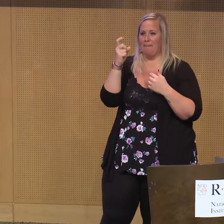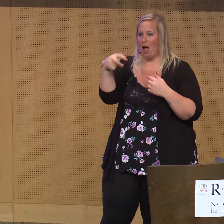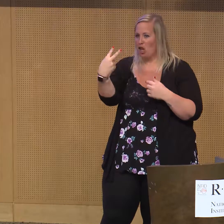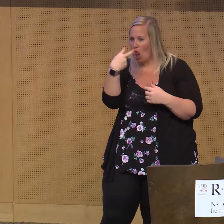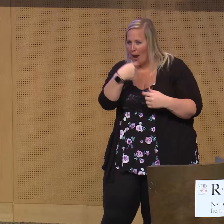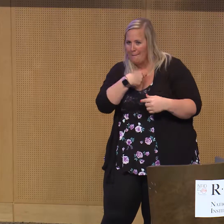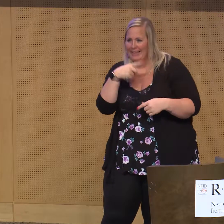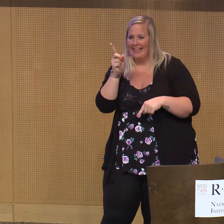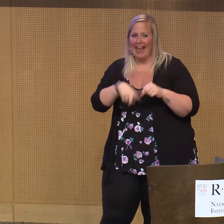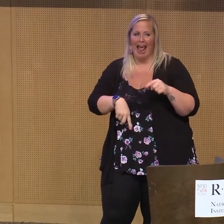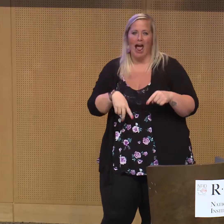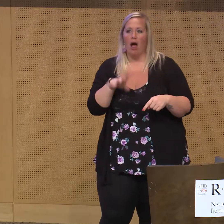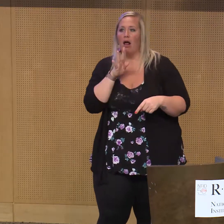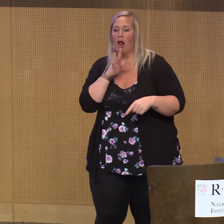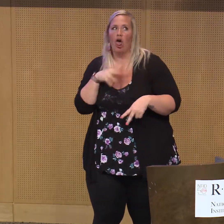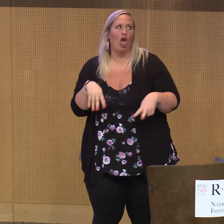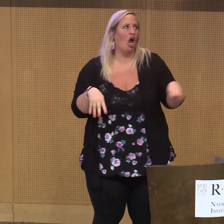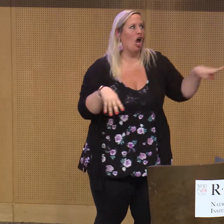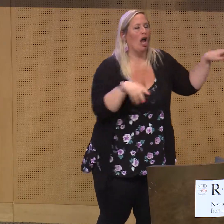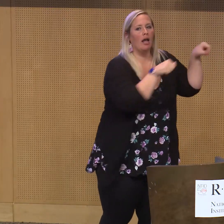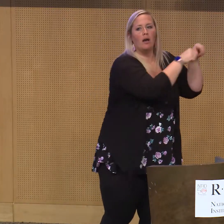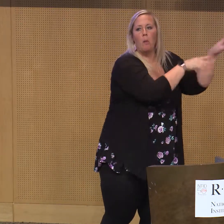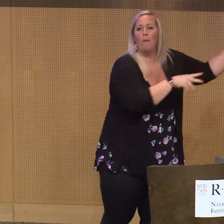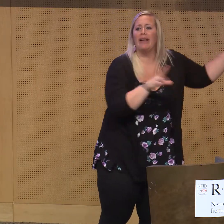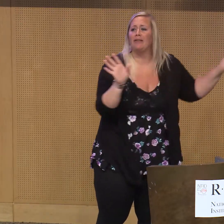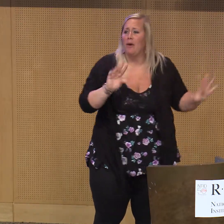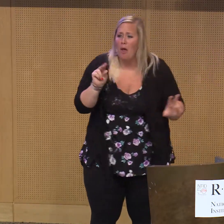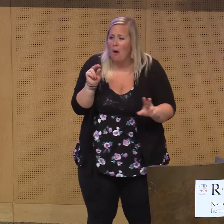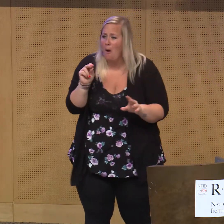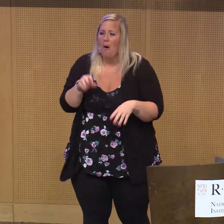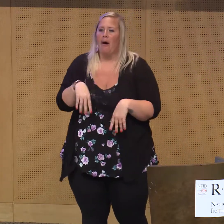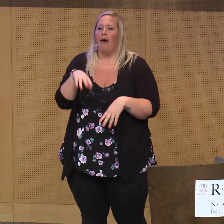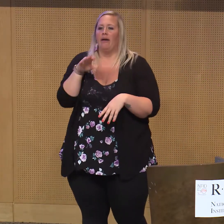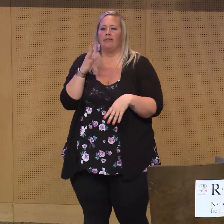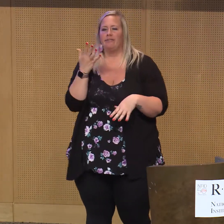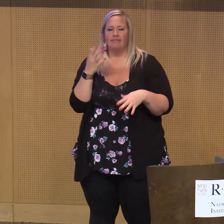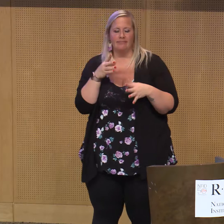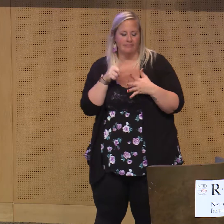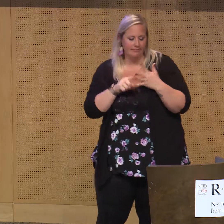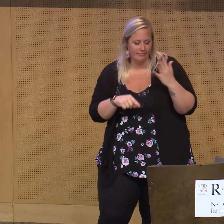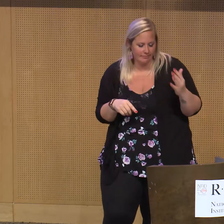I explain the communication needs that I have, like, they have to look at me and make eye contact